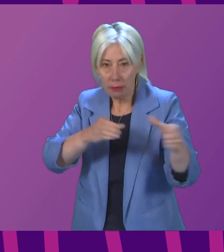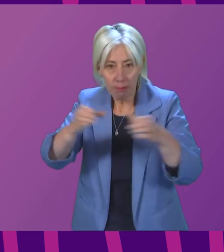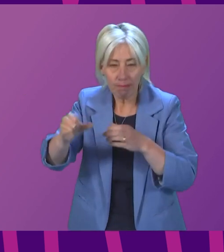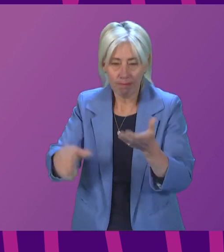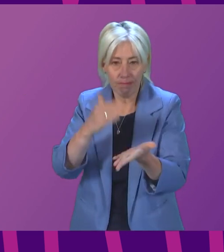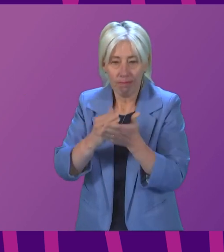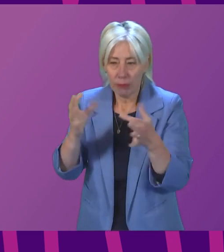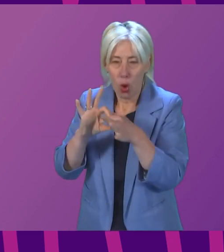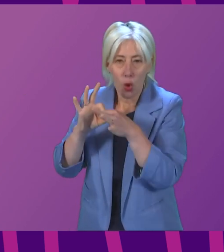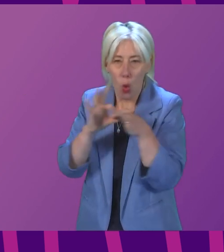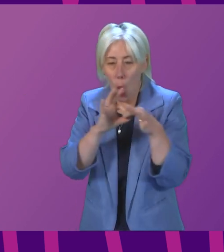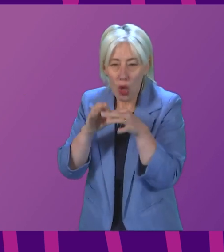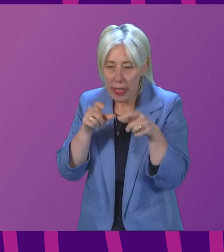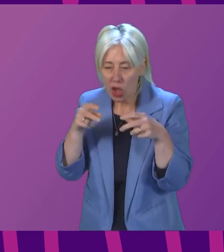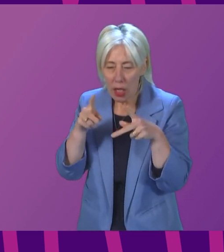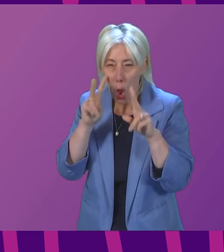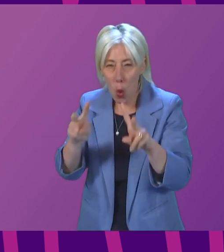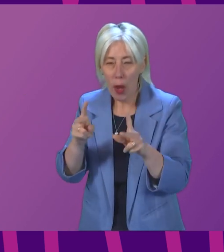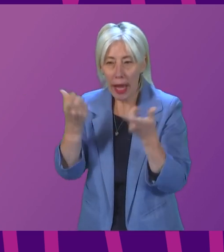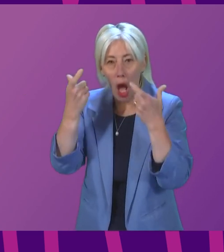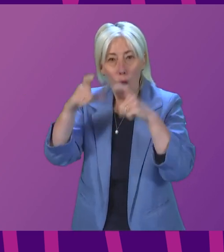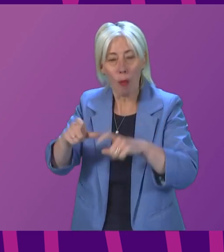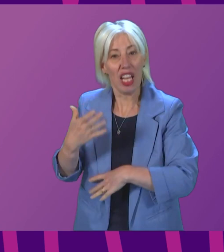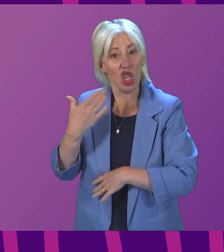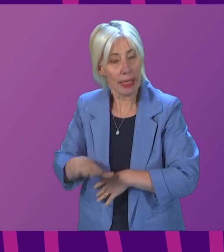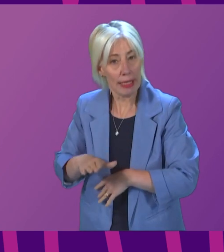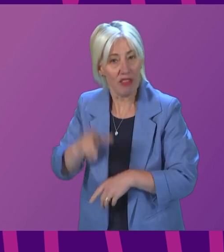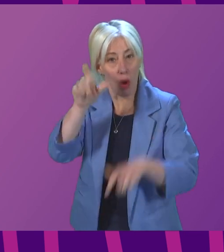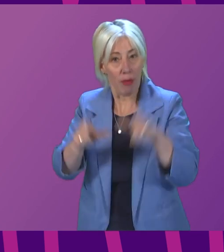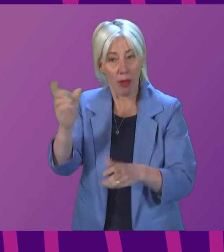co-ordination of plans to address the accommodation needs of people who are settling in Scotland.